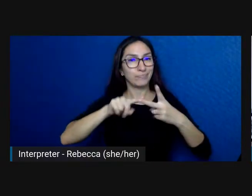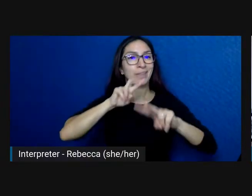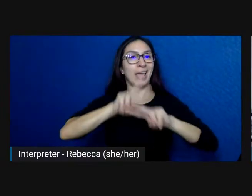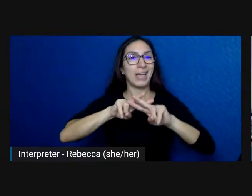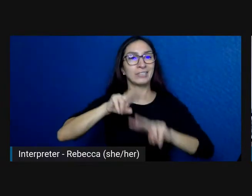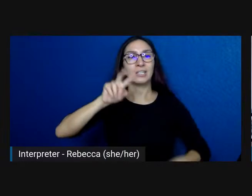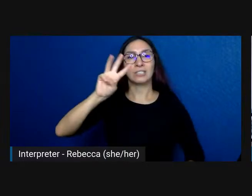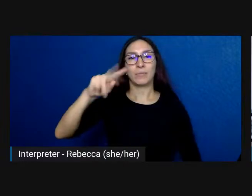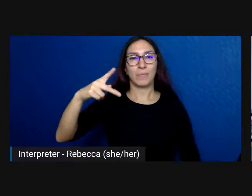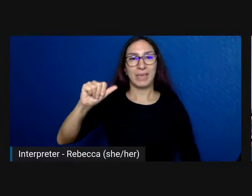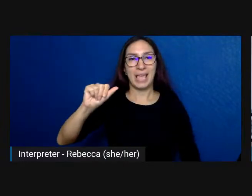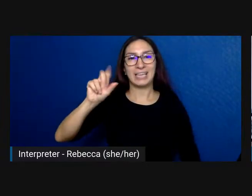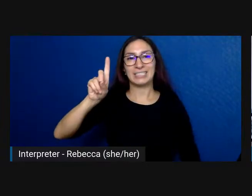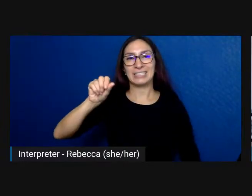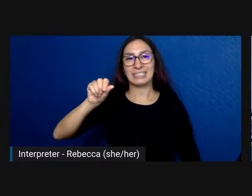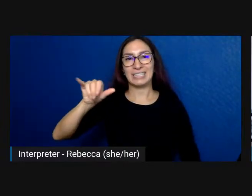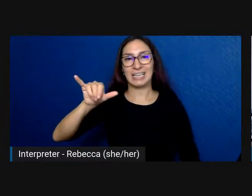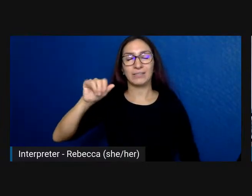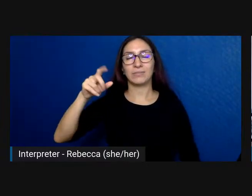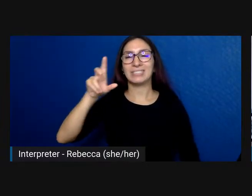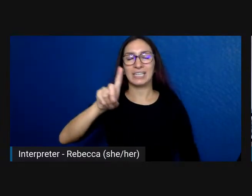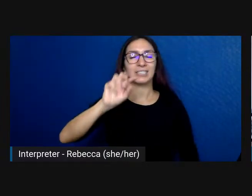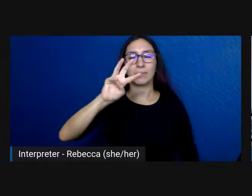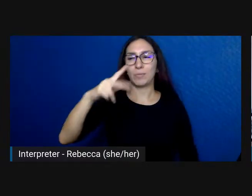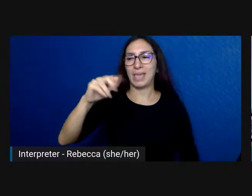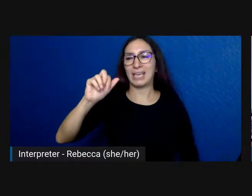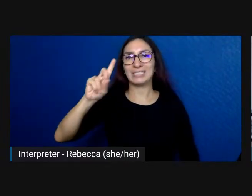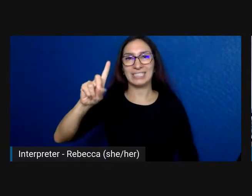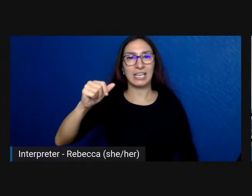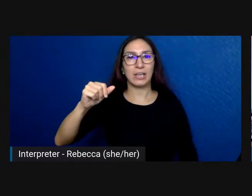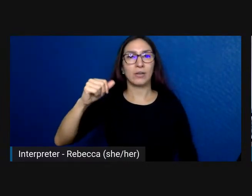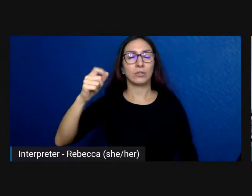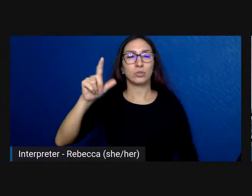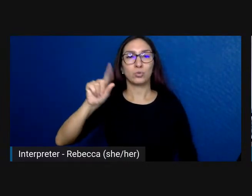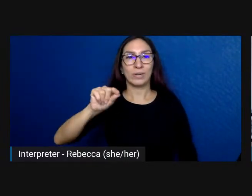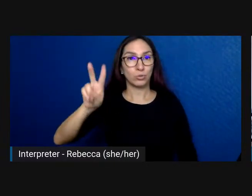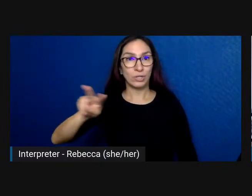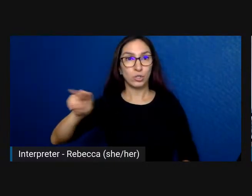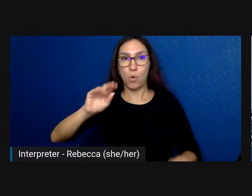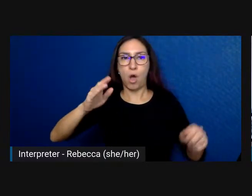Accessibility Day with our hashtag WP a11y Day